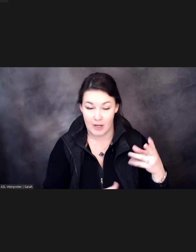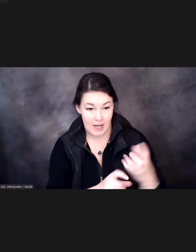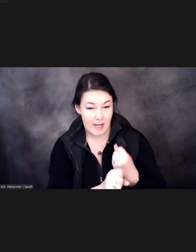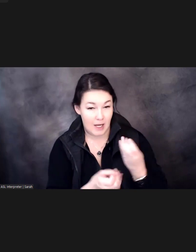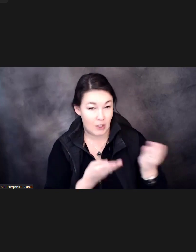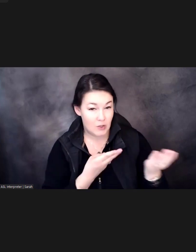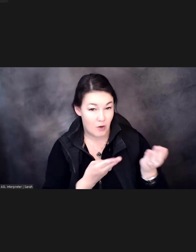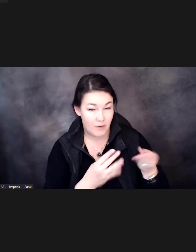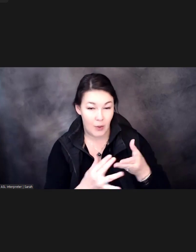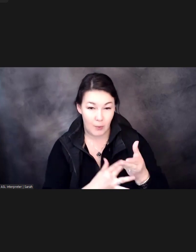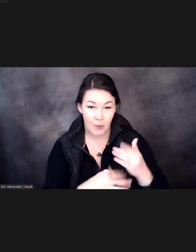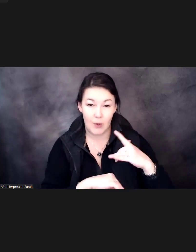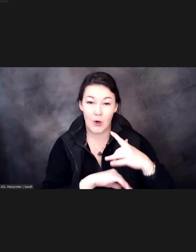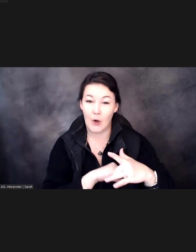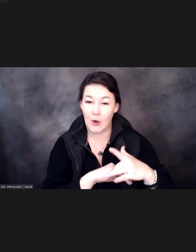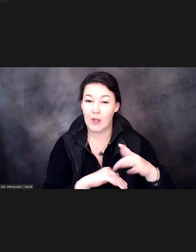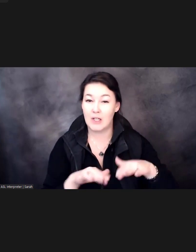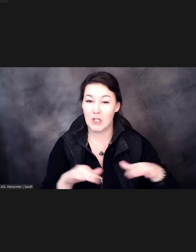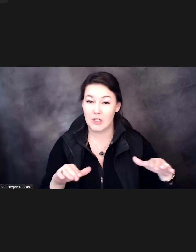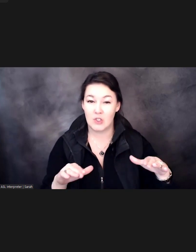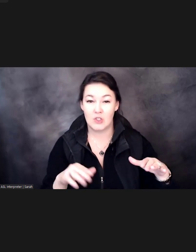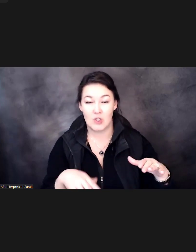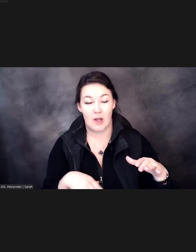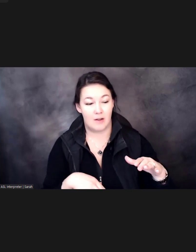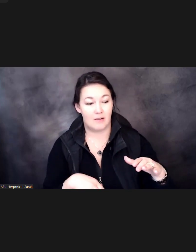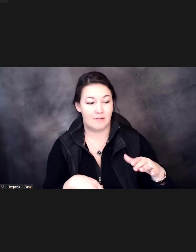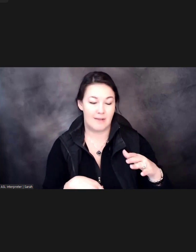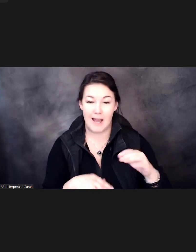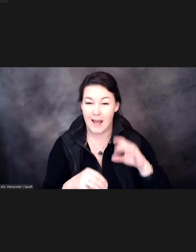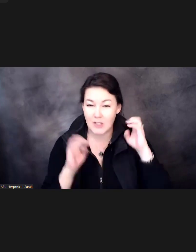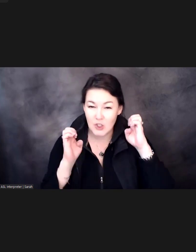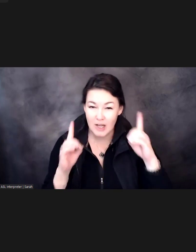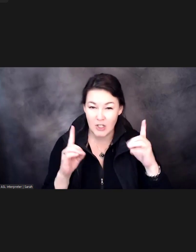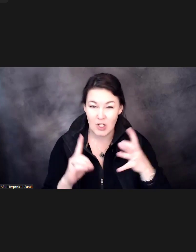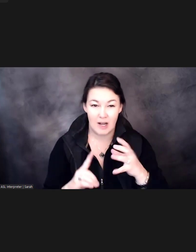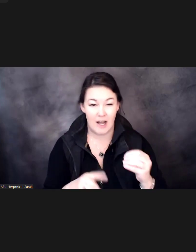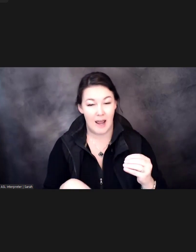served in early childhood education and healthcare centers